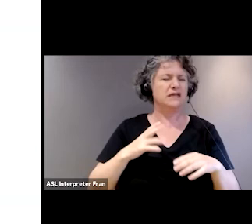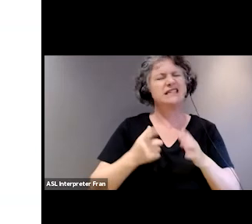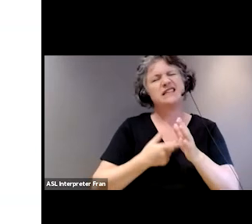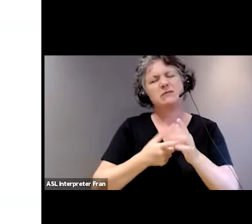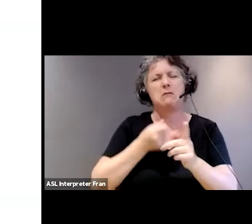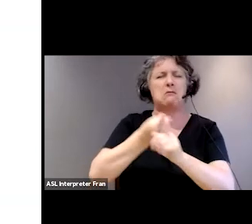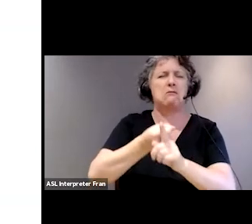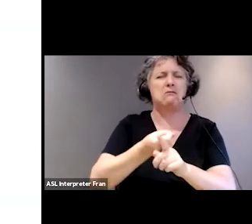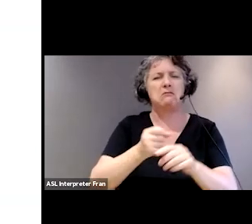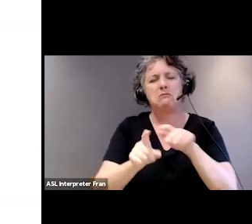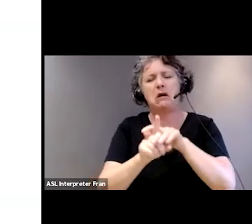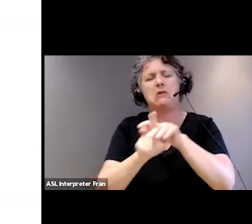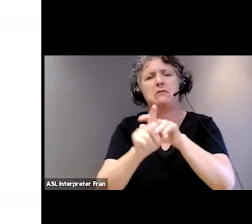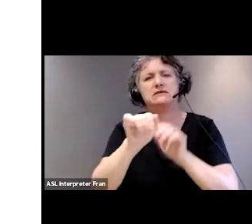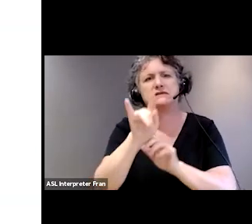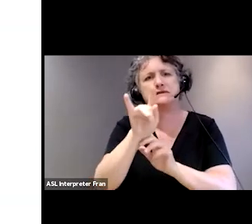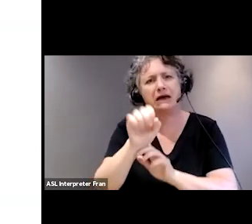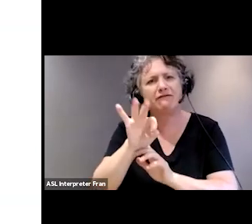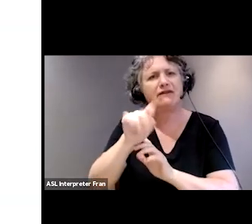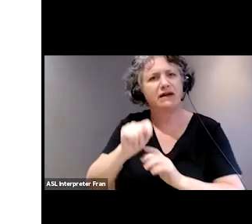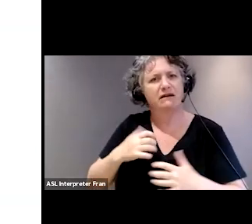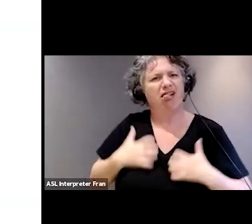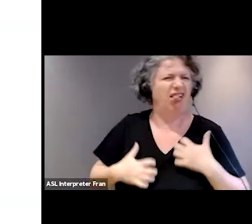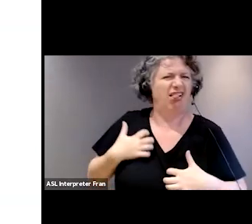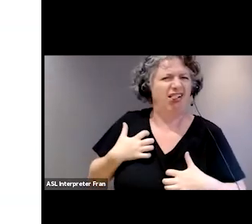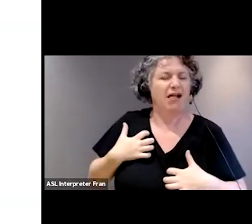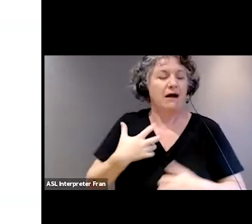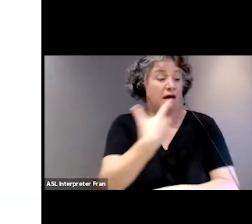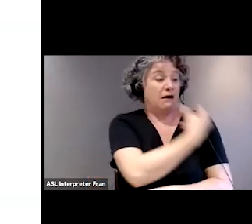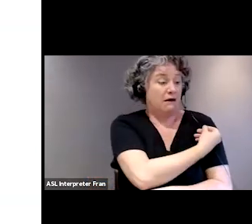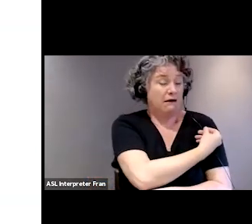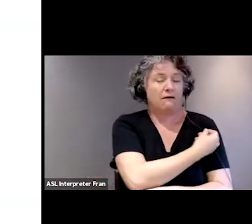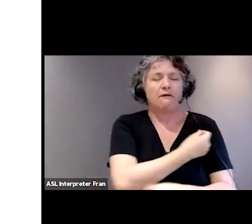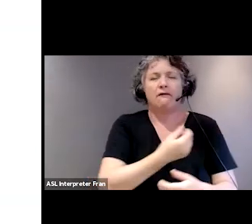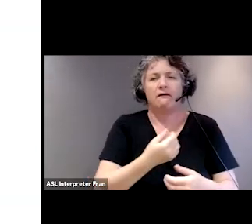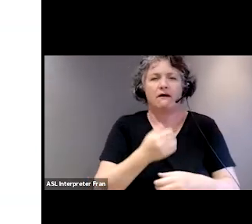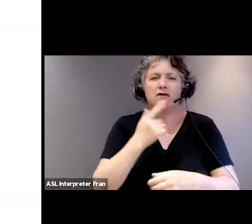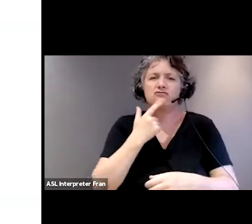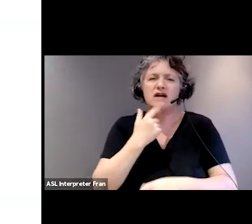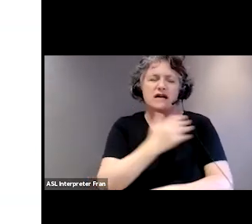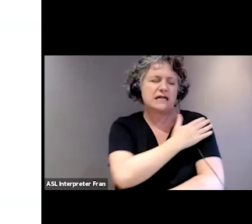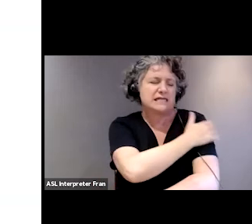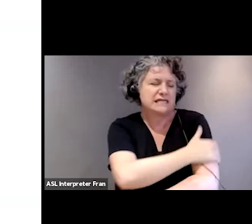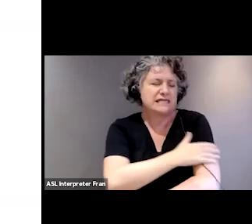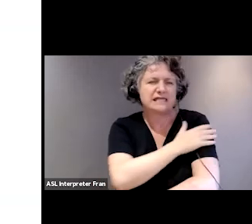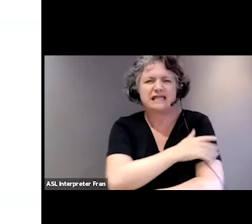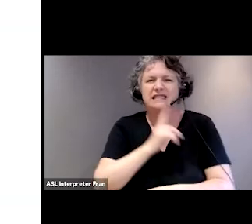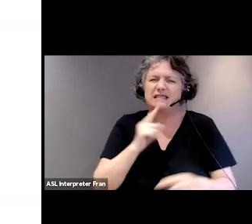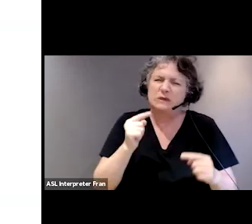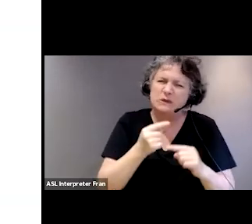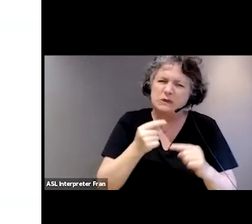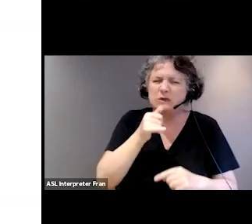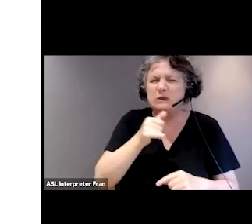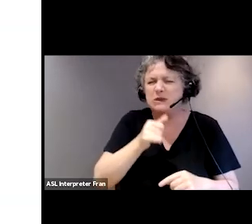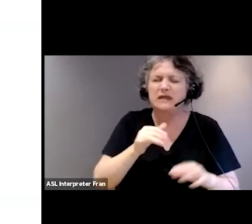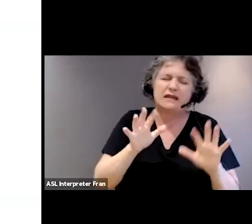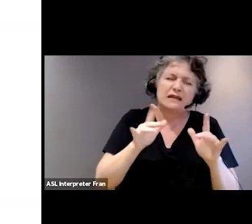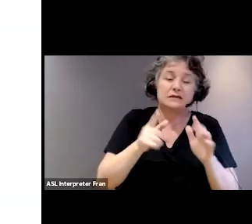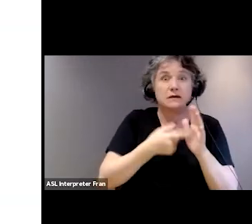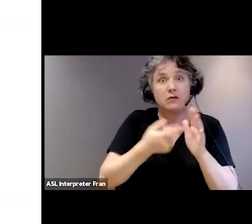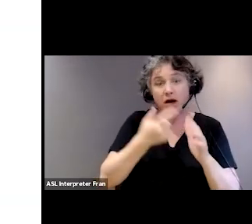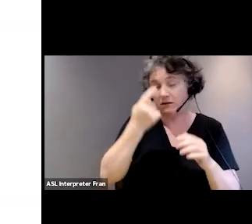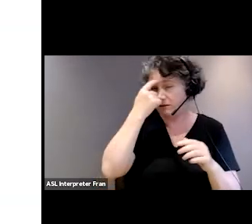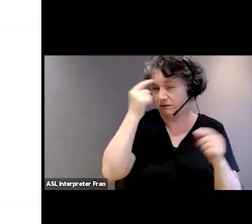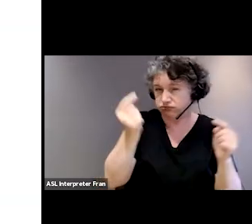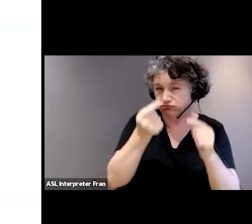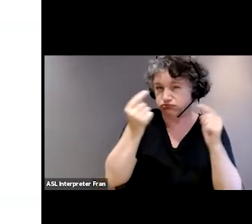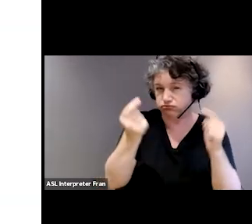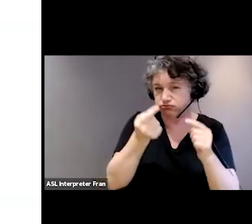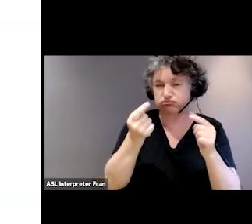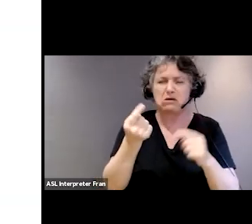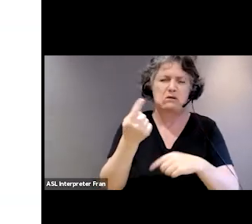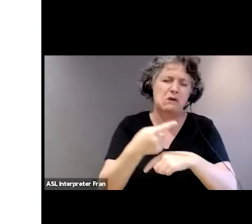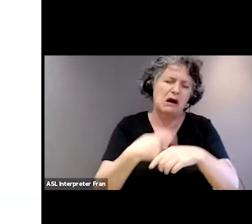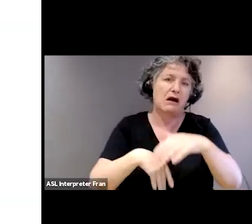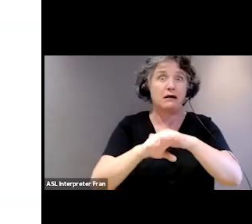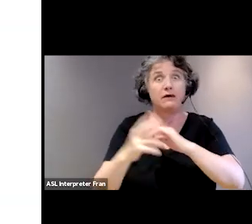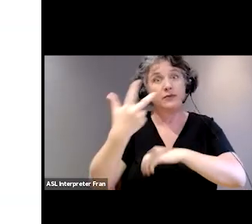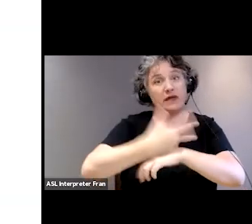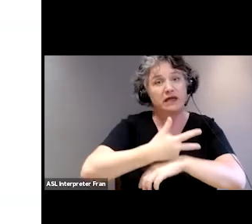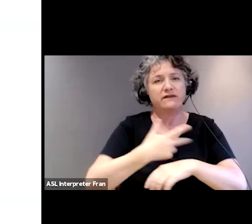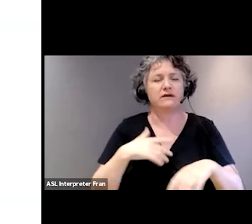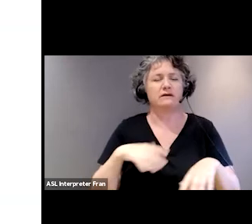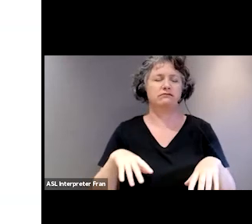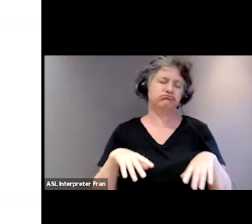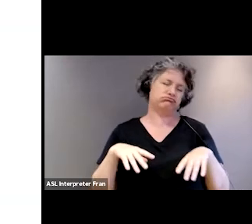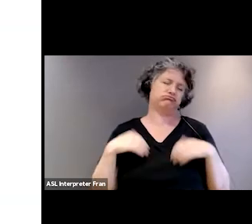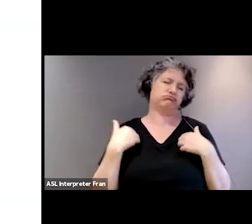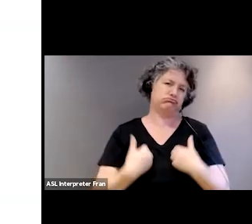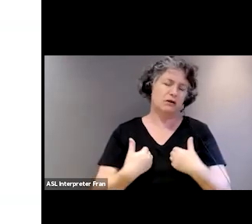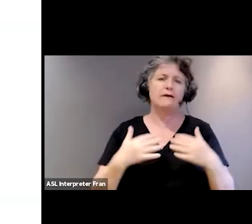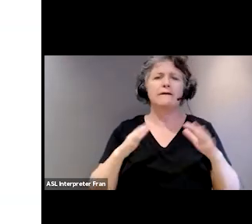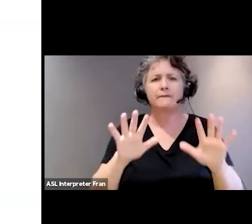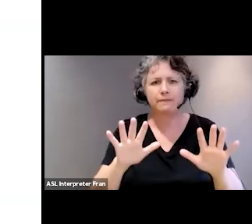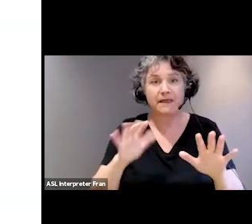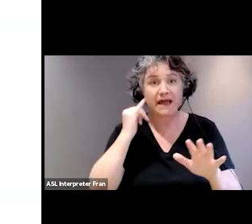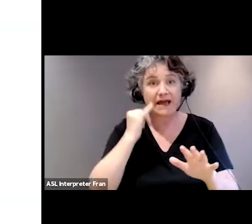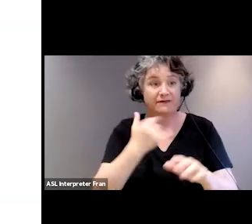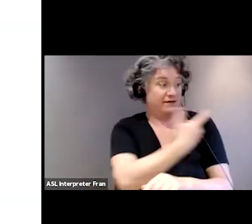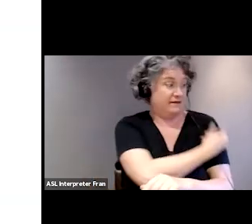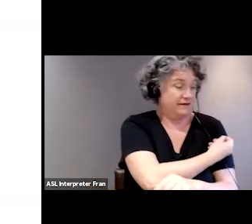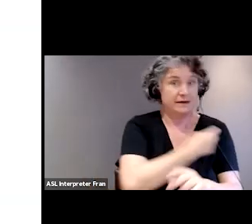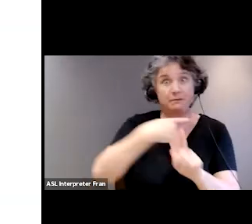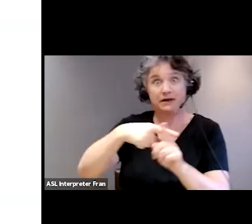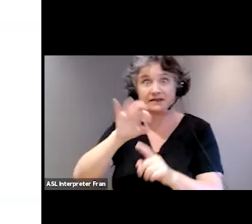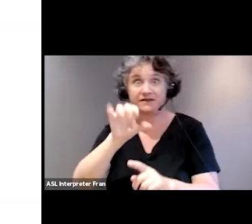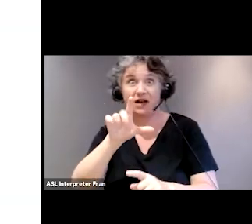from being overwhelmed with additional patient visits.